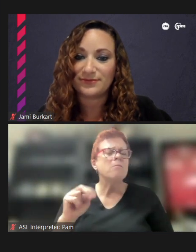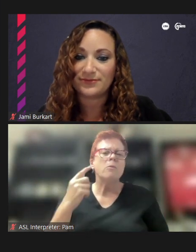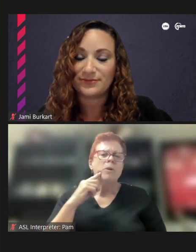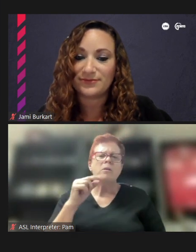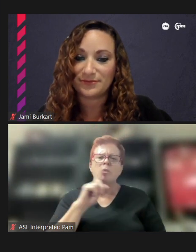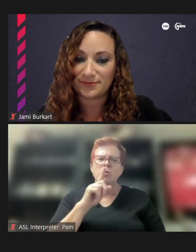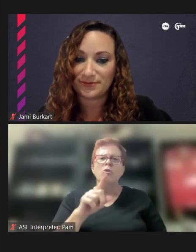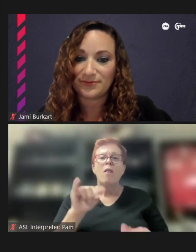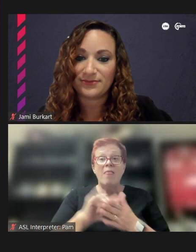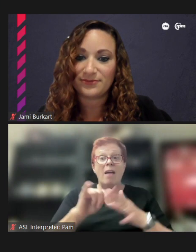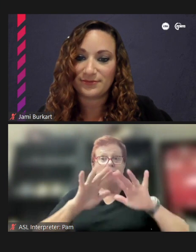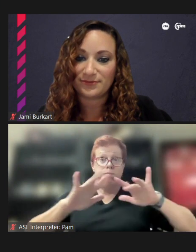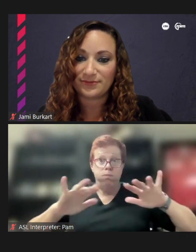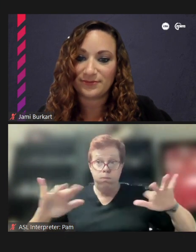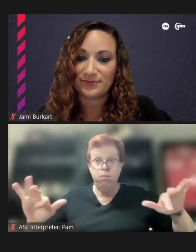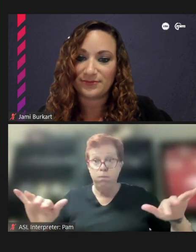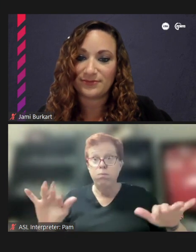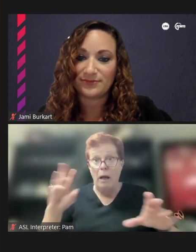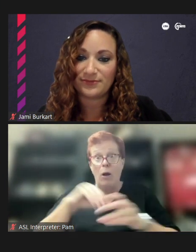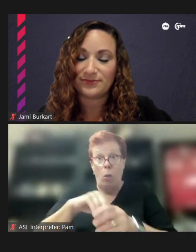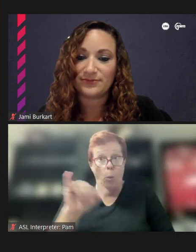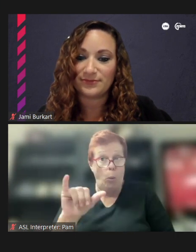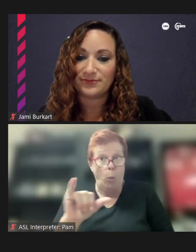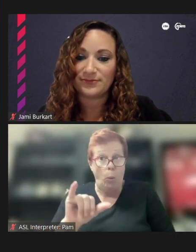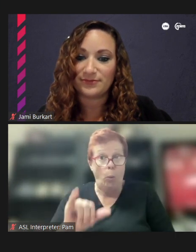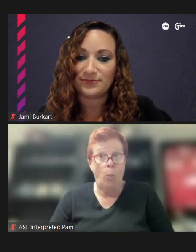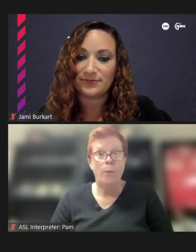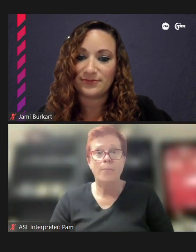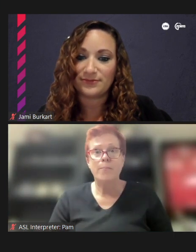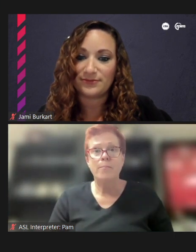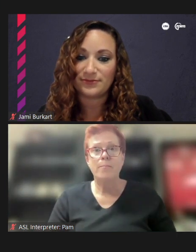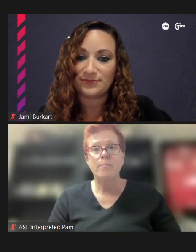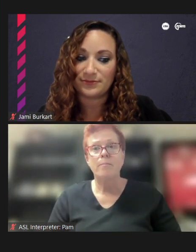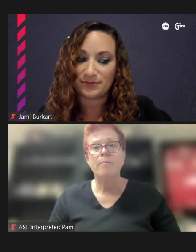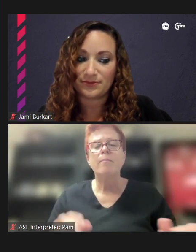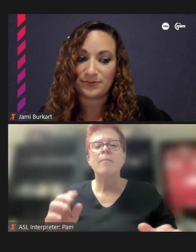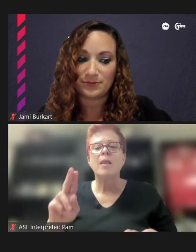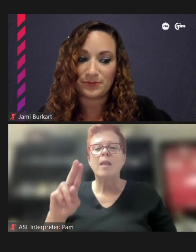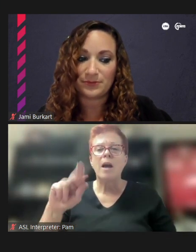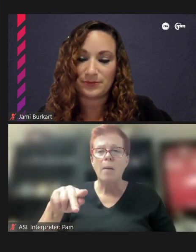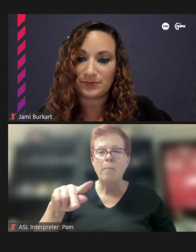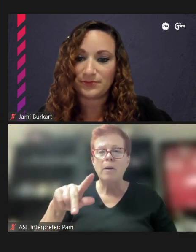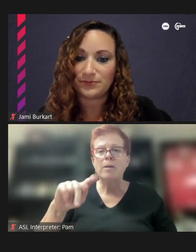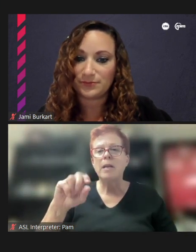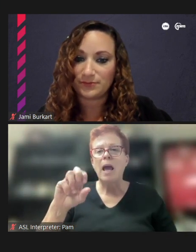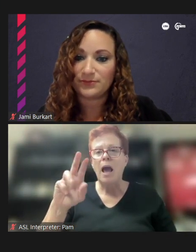know, that diversity is also included along with the Uptown Lounge and again, you know, the